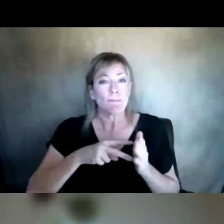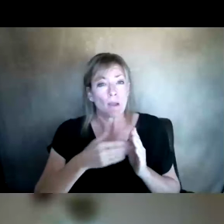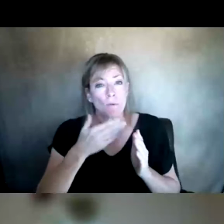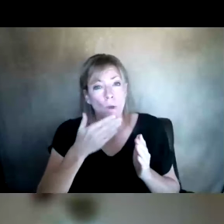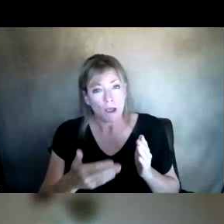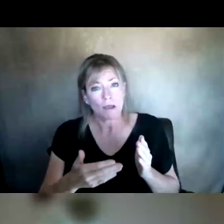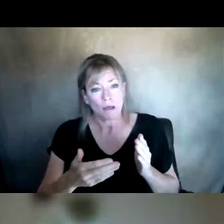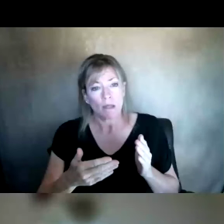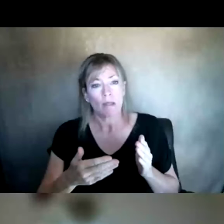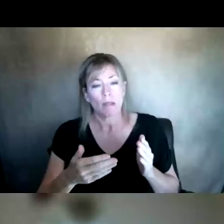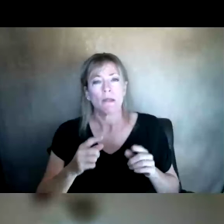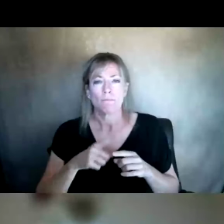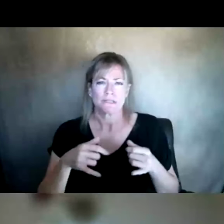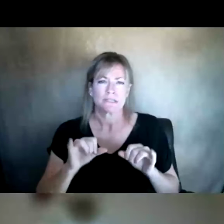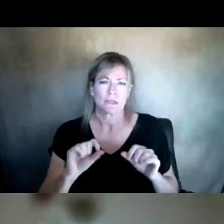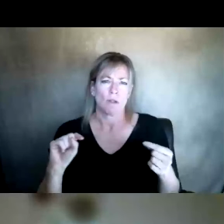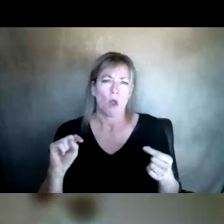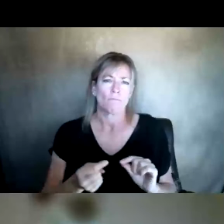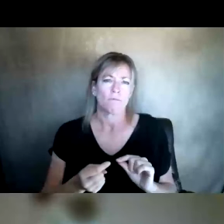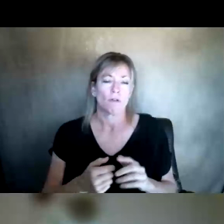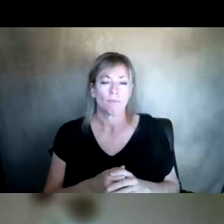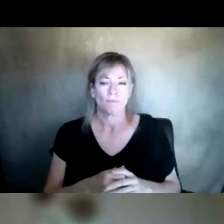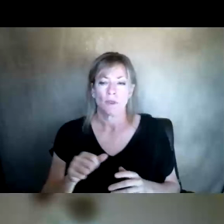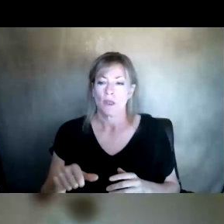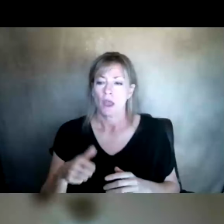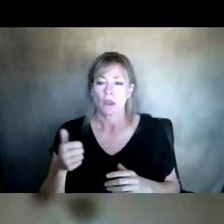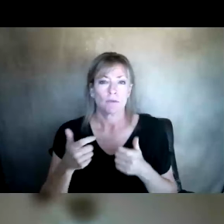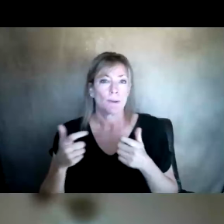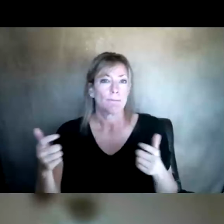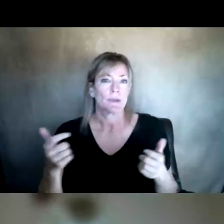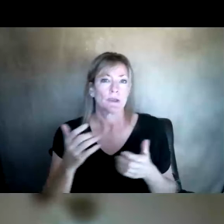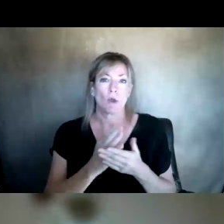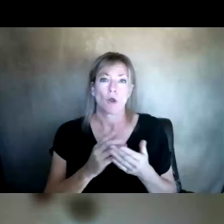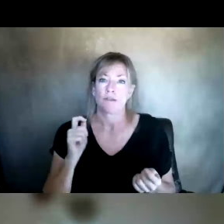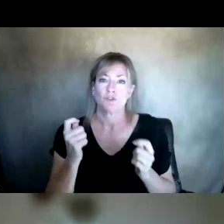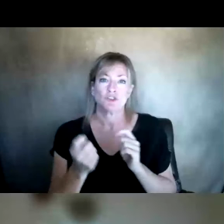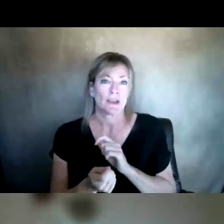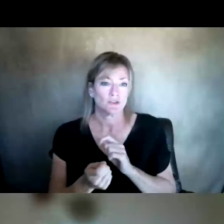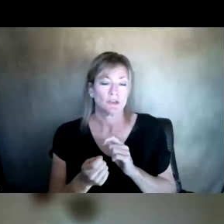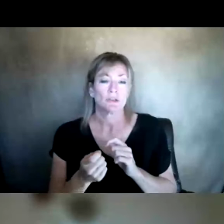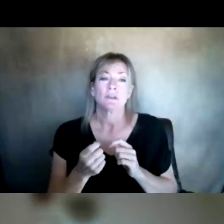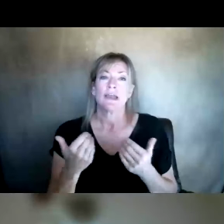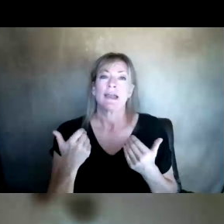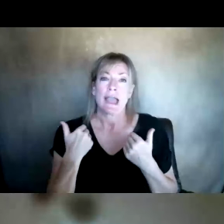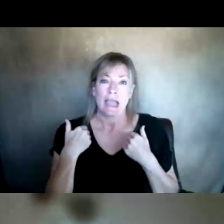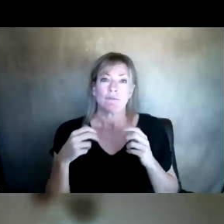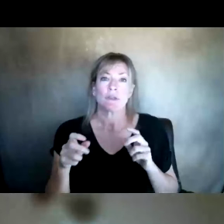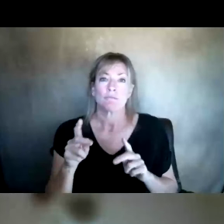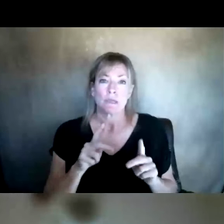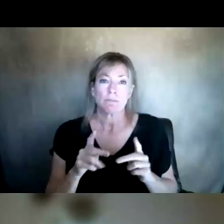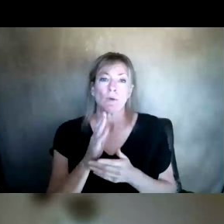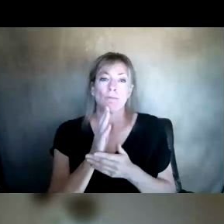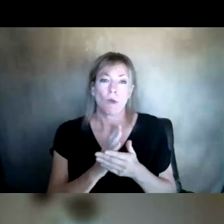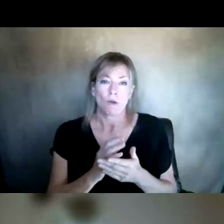ANOTHER HUGE DEVELOPMENT OF CHANGED DYNAMICS IS HAVING STAFF WHO